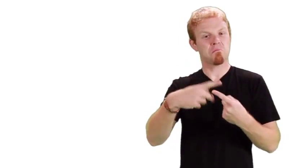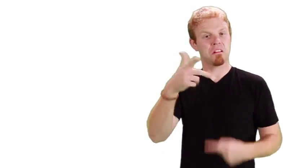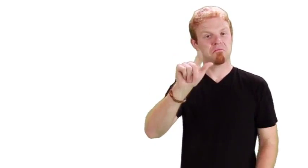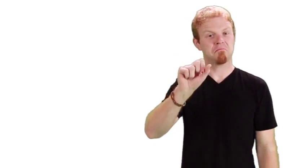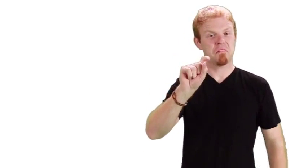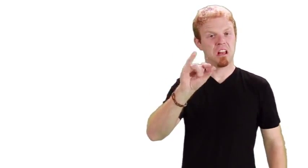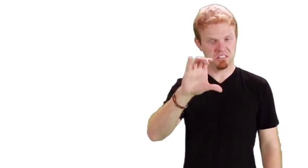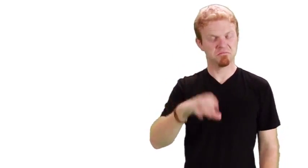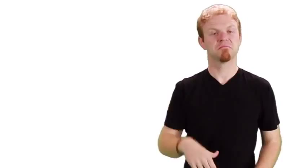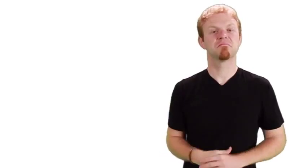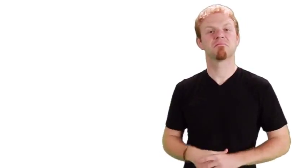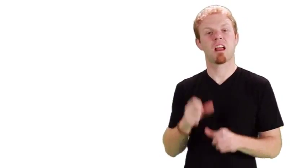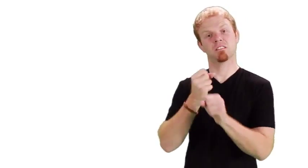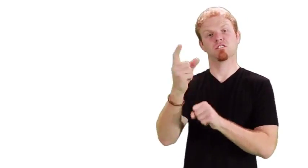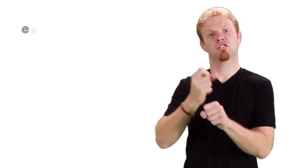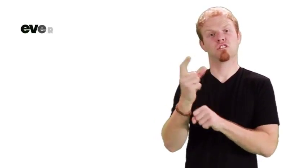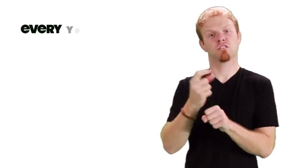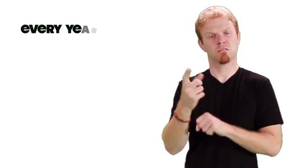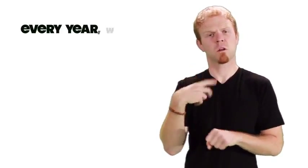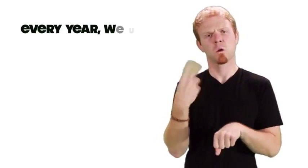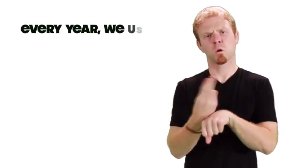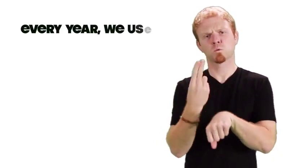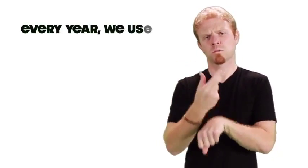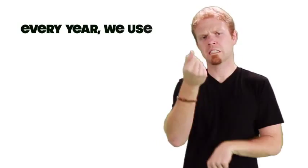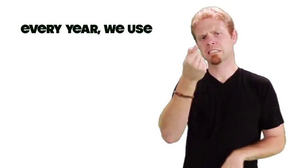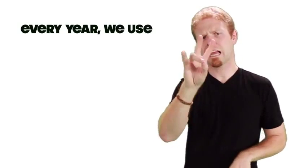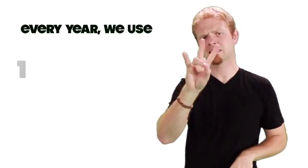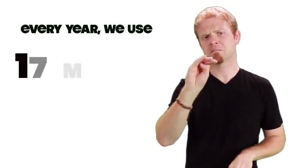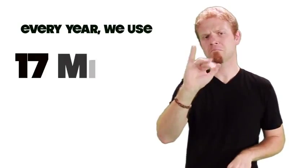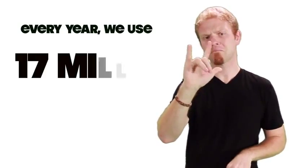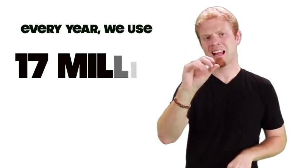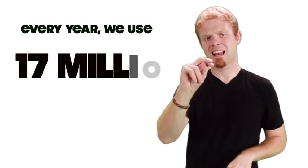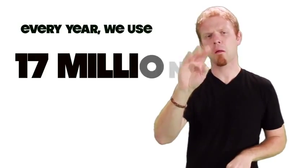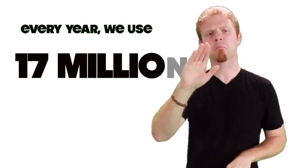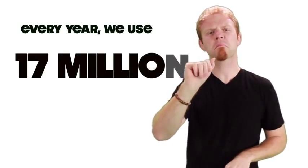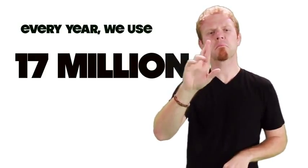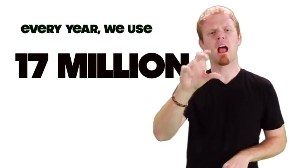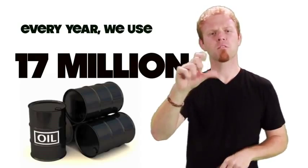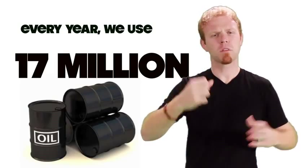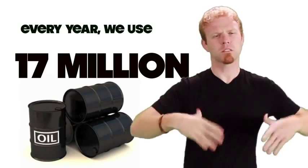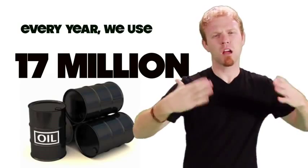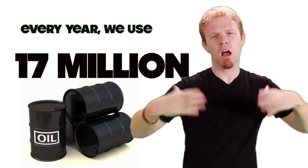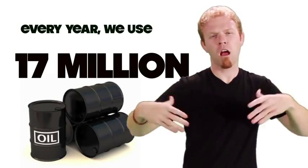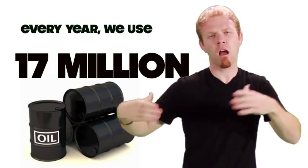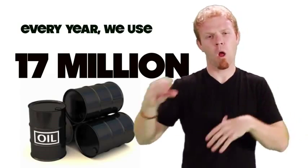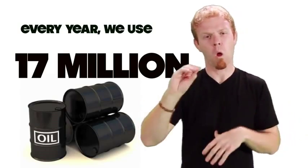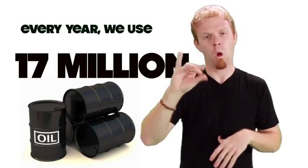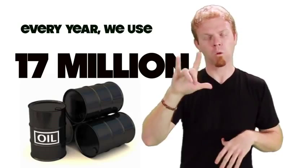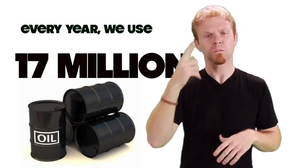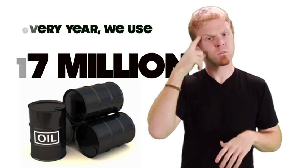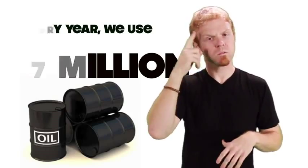Now let's talk about plastic. Each year, seventeen million oil barrels